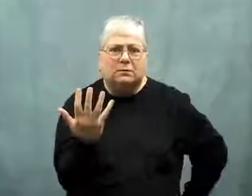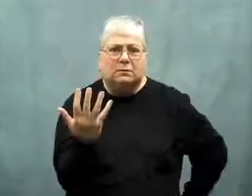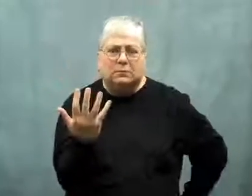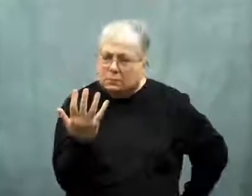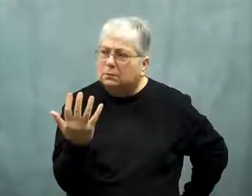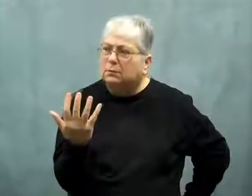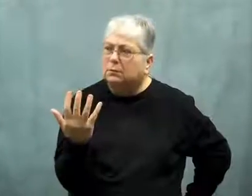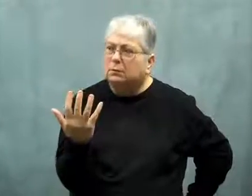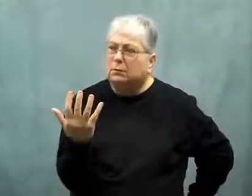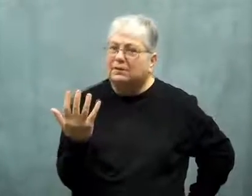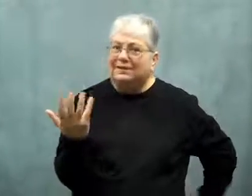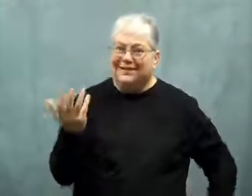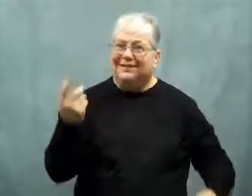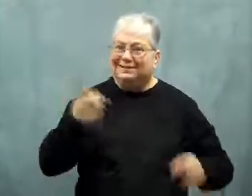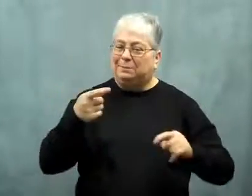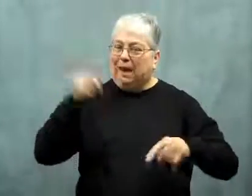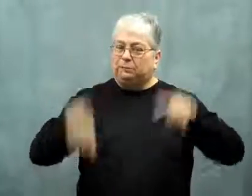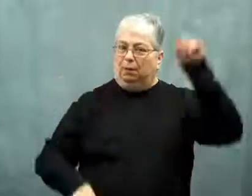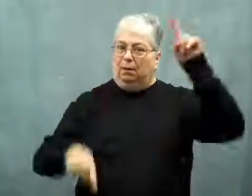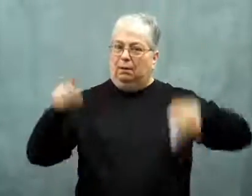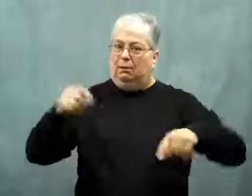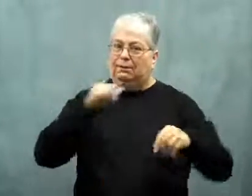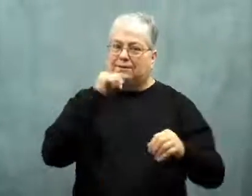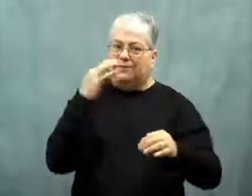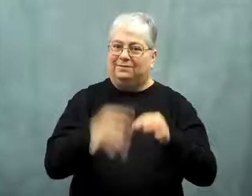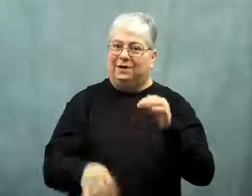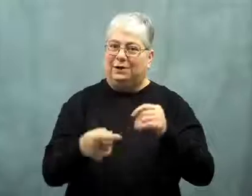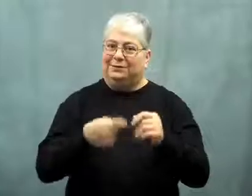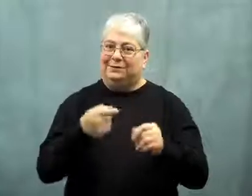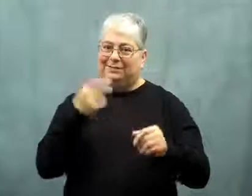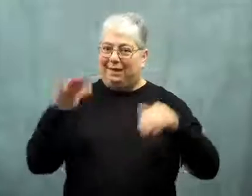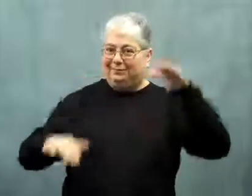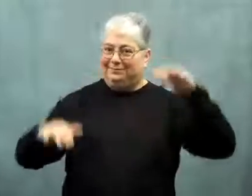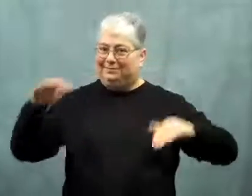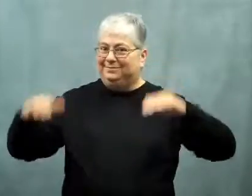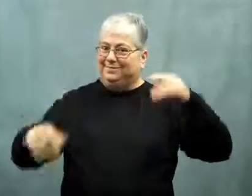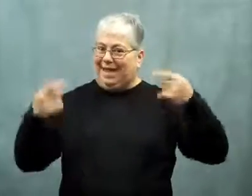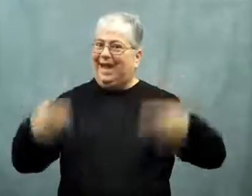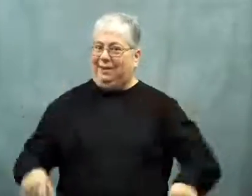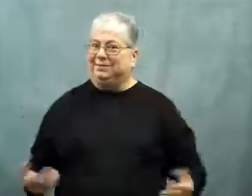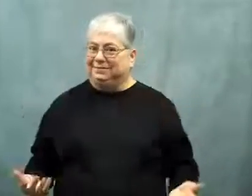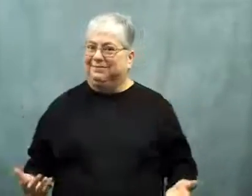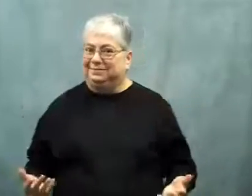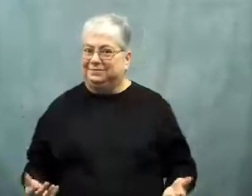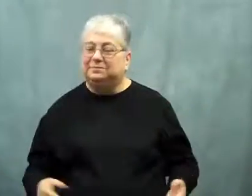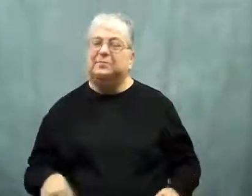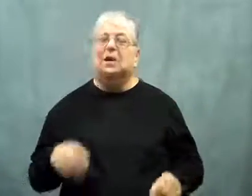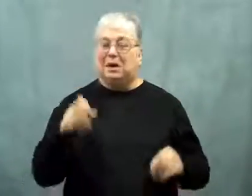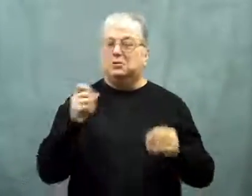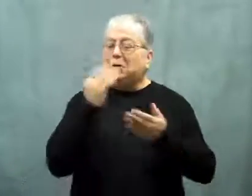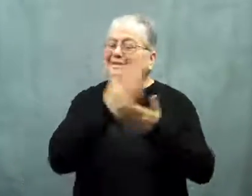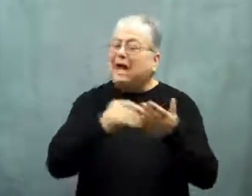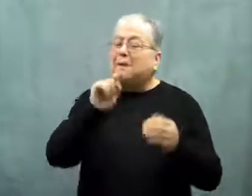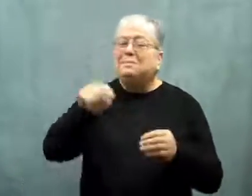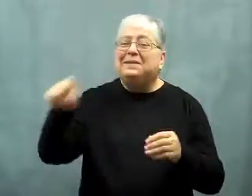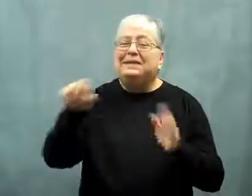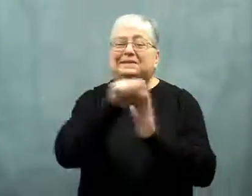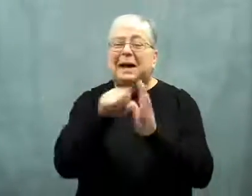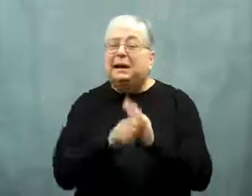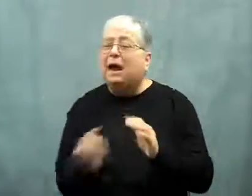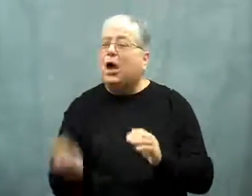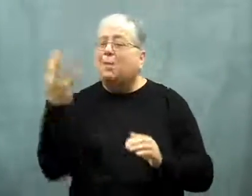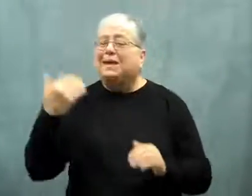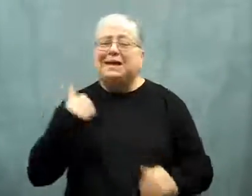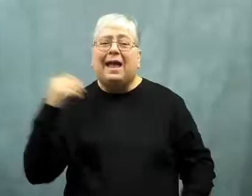Sometimes it can be unfair and out of whack that way.